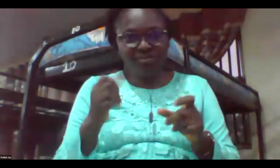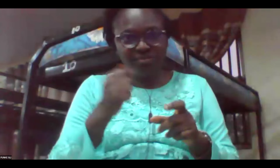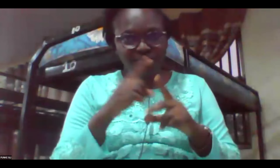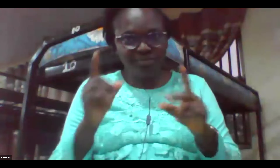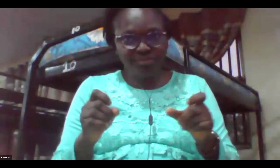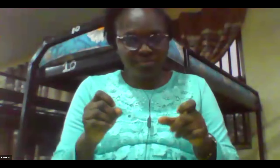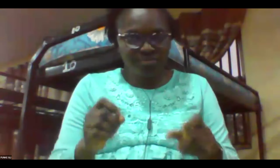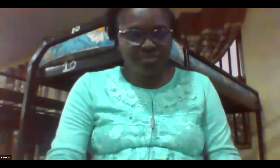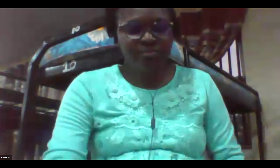any question. Please.